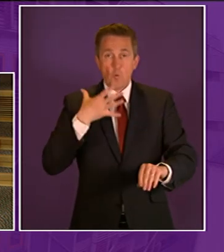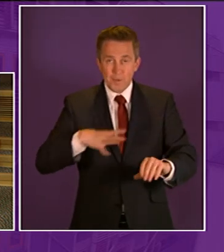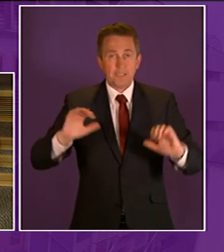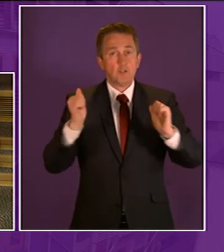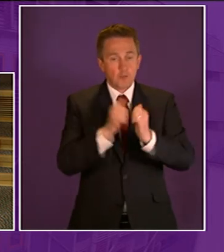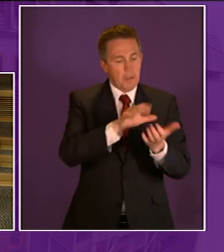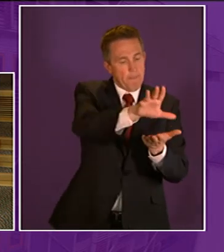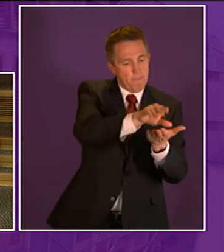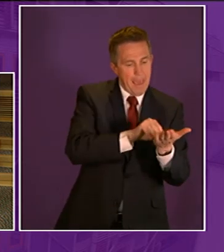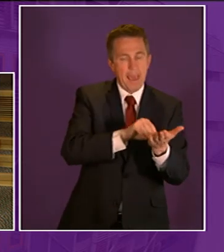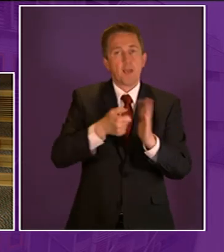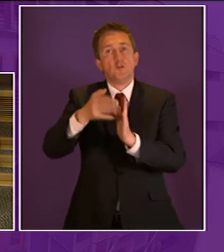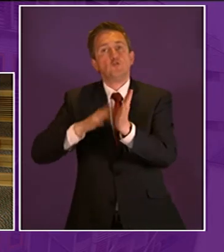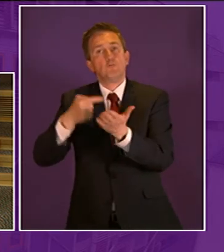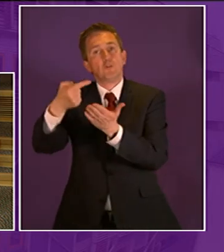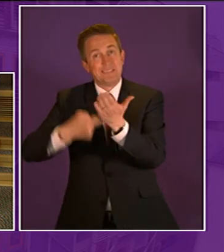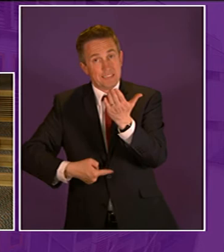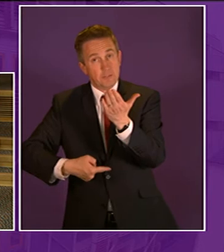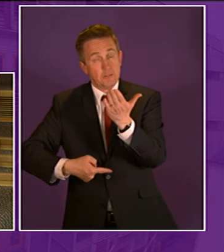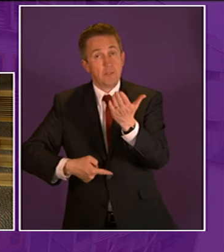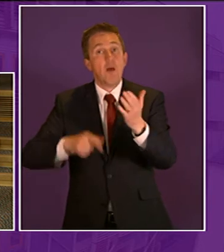and conditions for college staff through national bargaining.